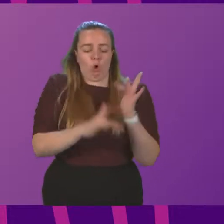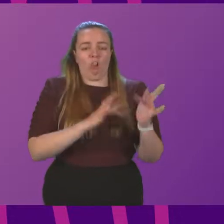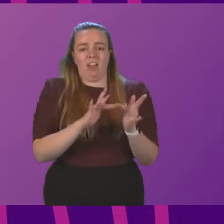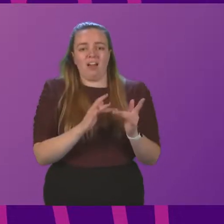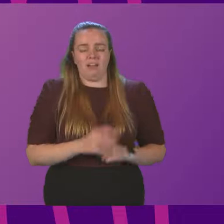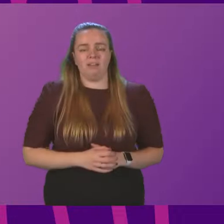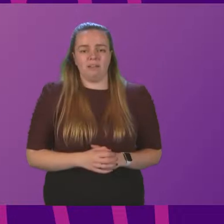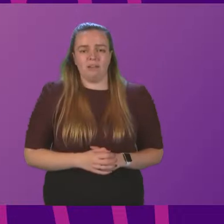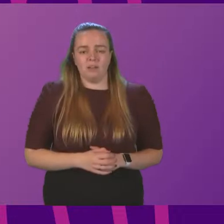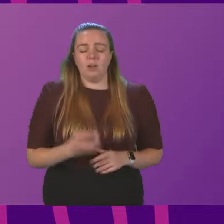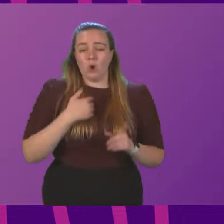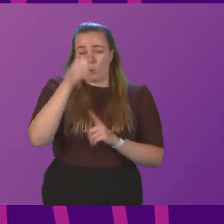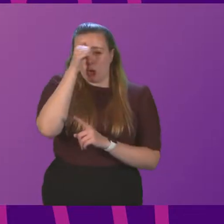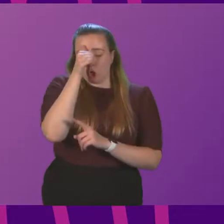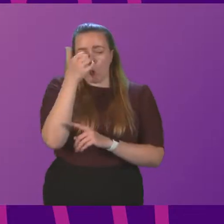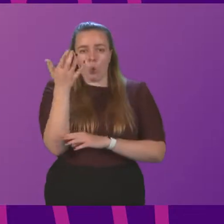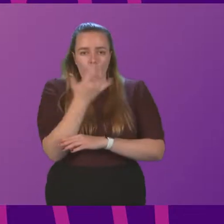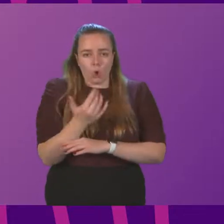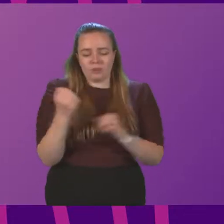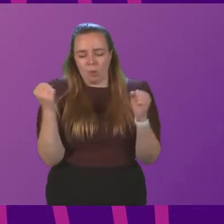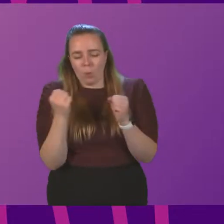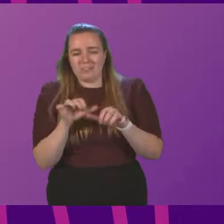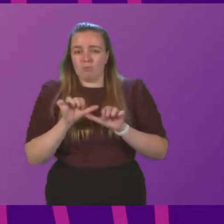We know that the autumn and winter programme is the biggest